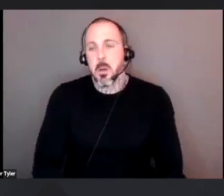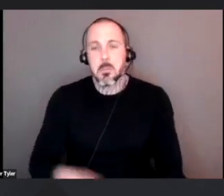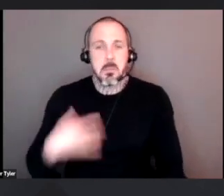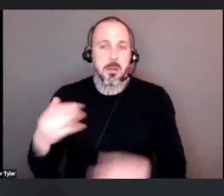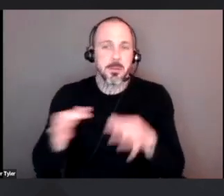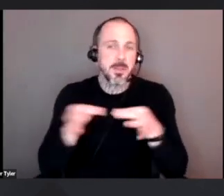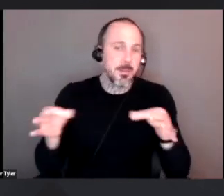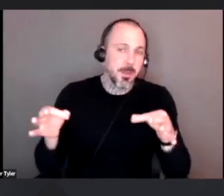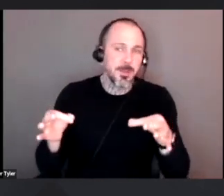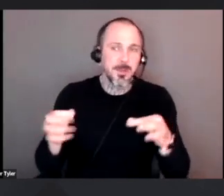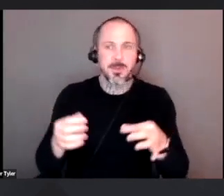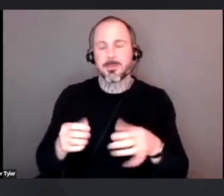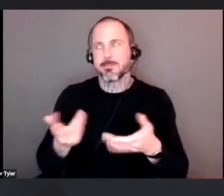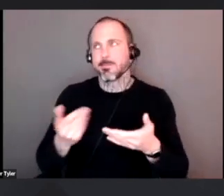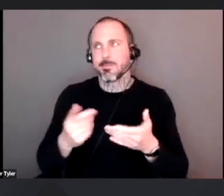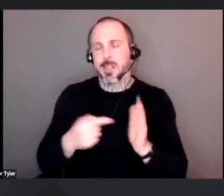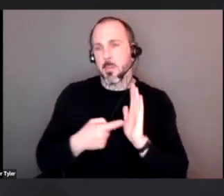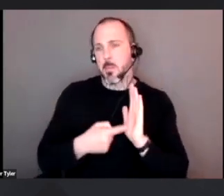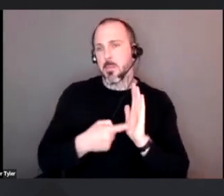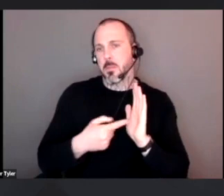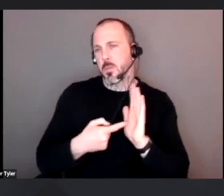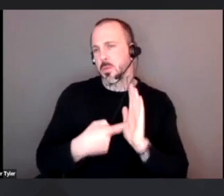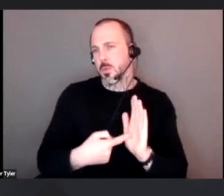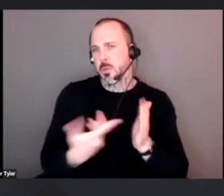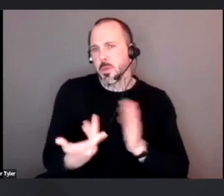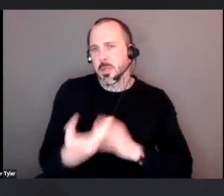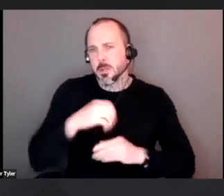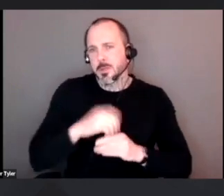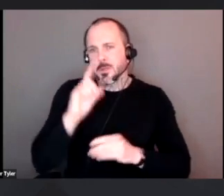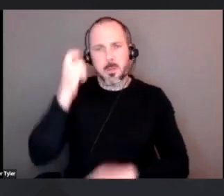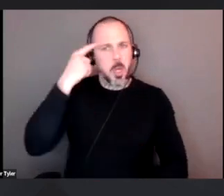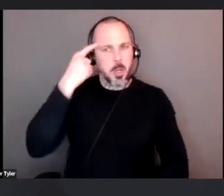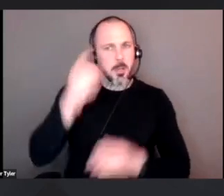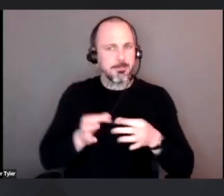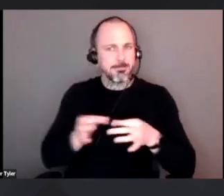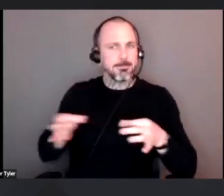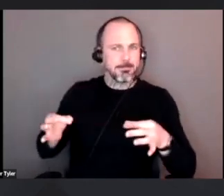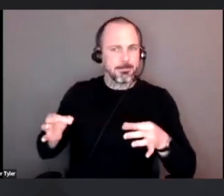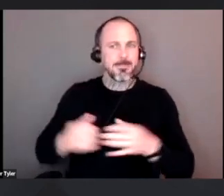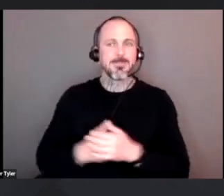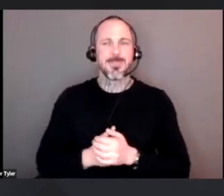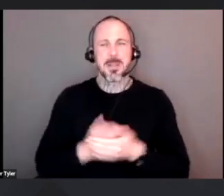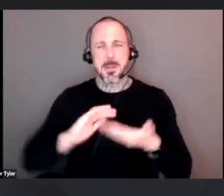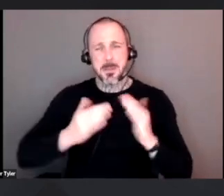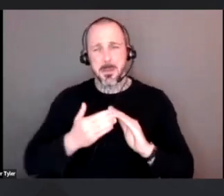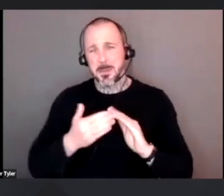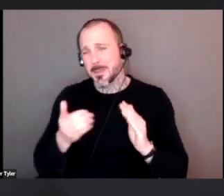Because we're in a small community, you know, and surrounding area is very close knit stuff,